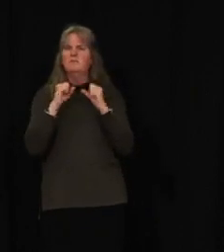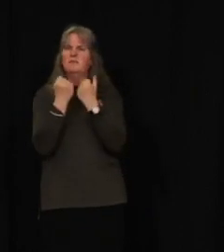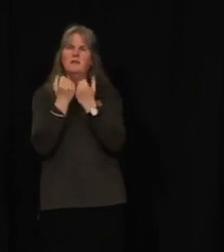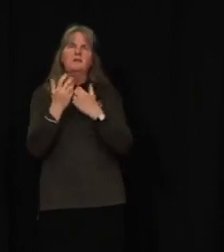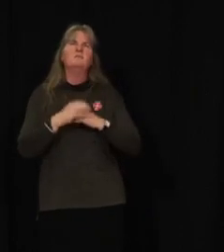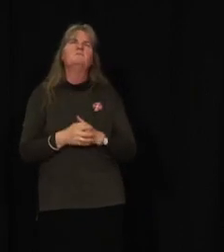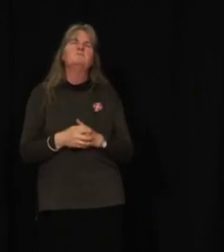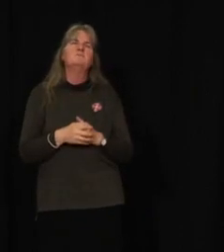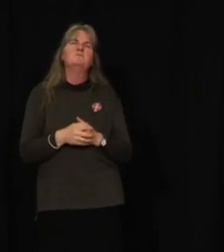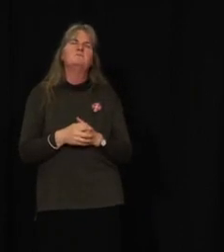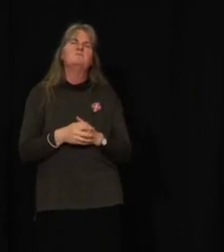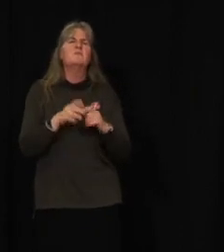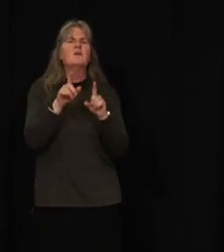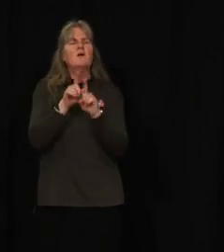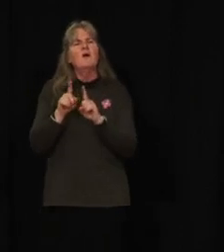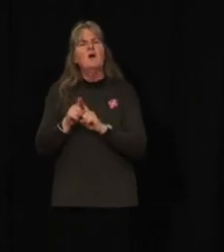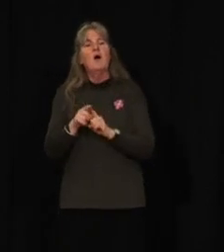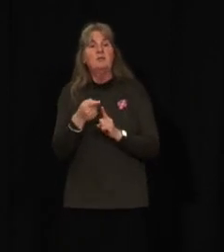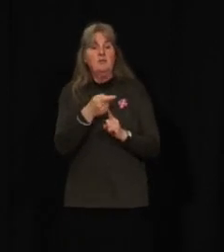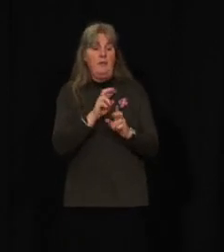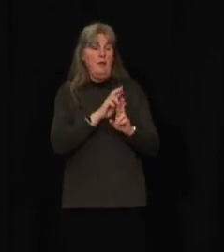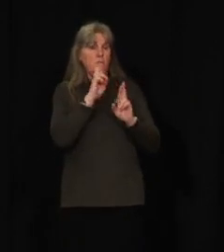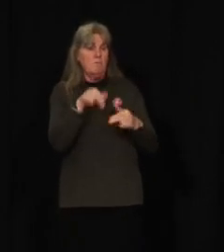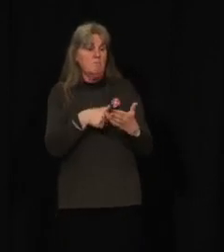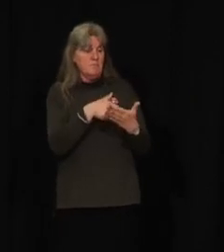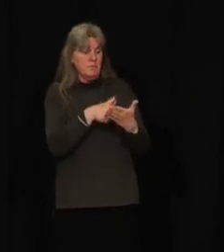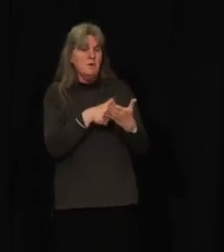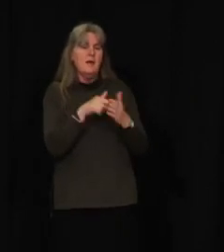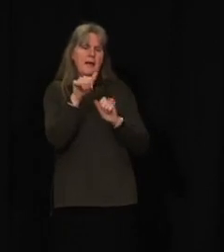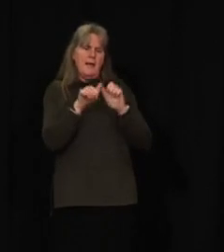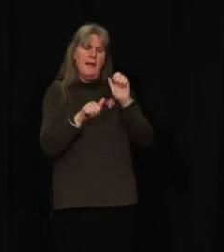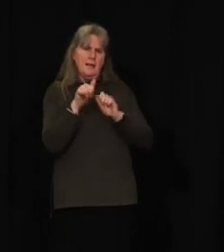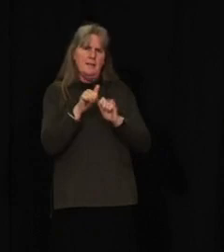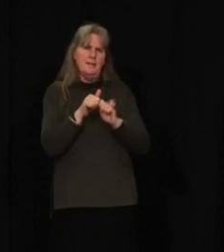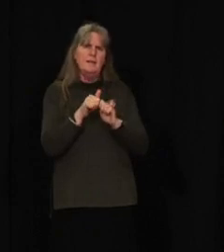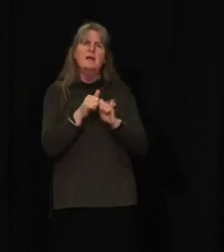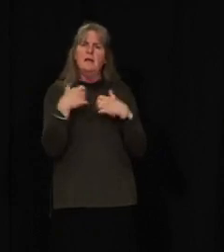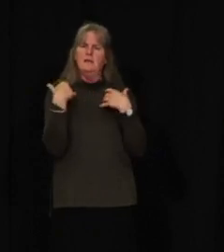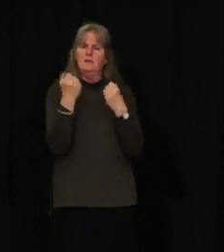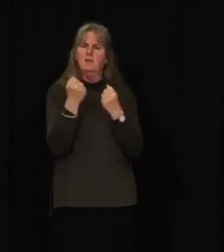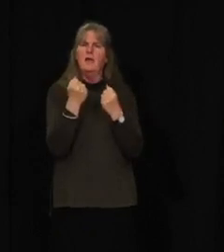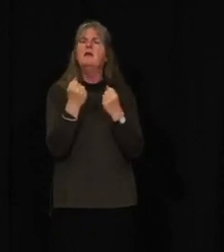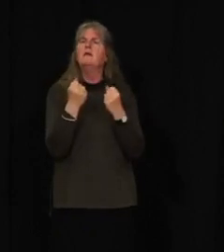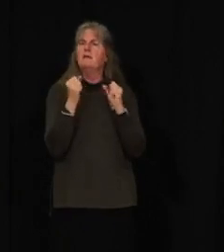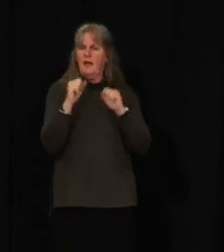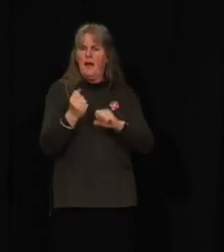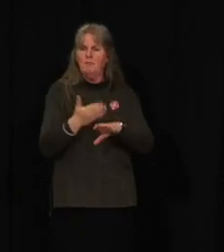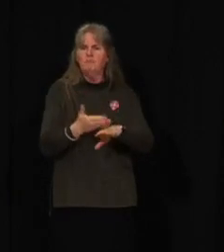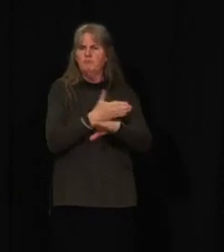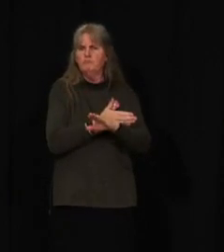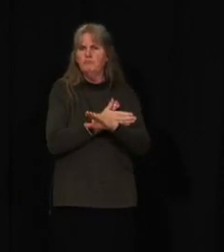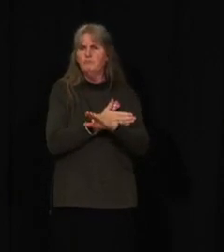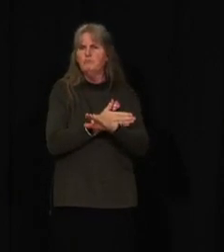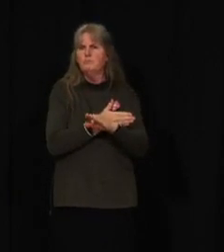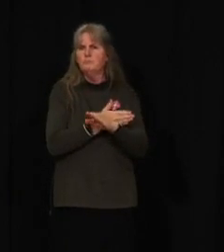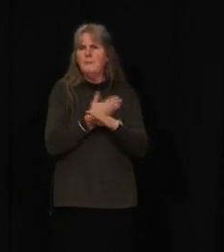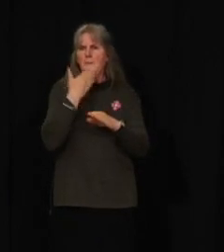In a special message preceding the report, the panelists say, "strengthening the ability to do better, to be a system that